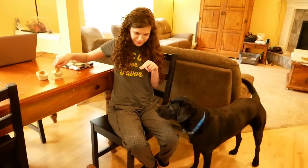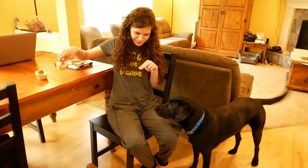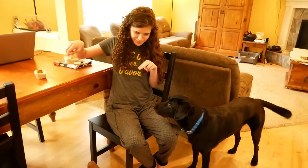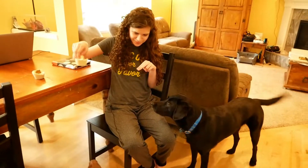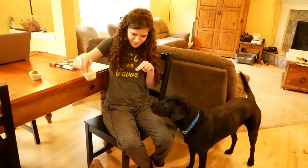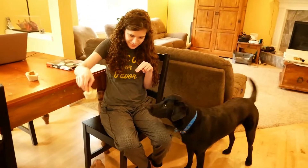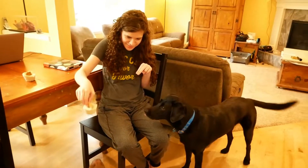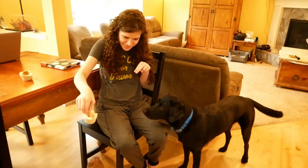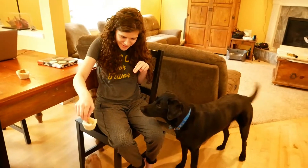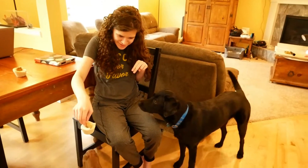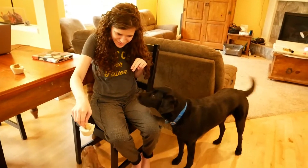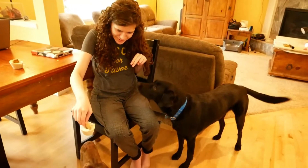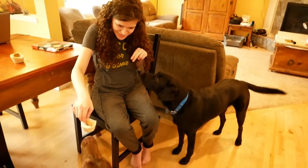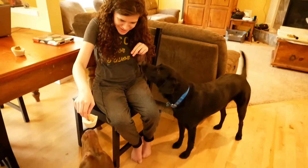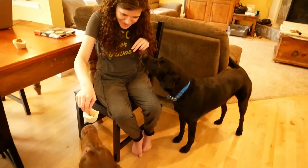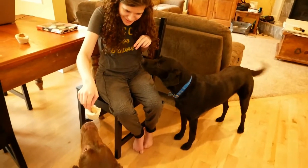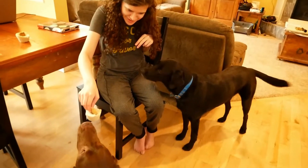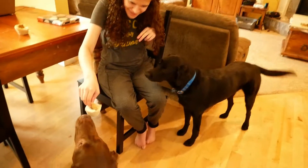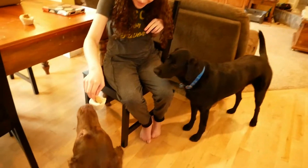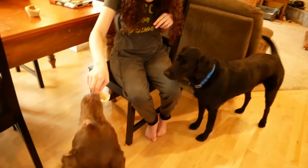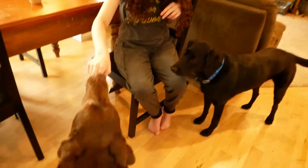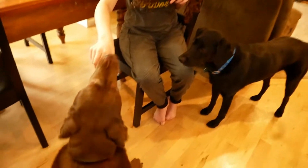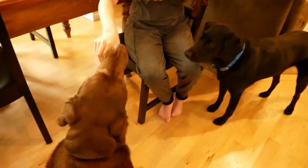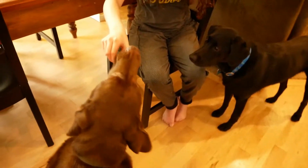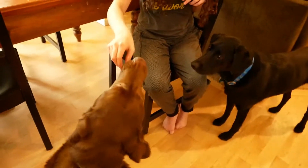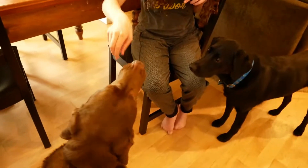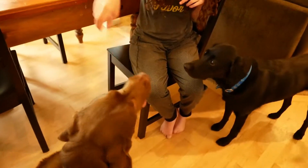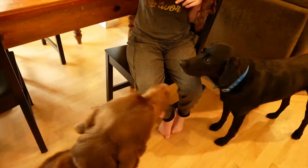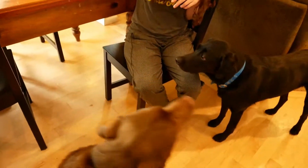a treat tex is willing to do anything for a treat uh that's why he's our bigger dog